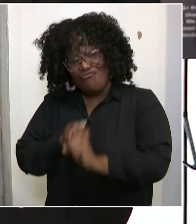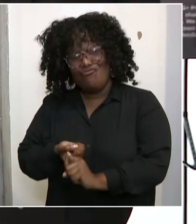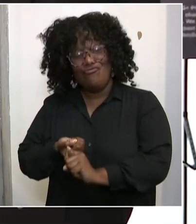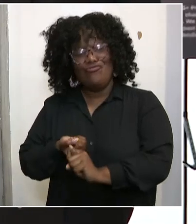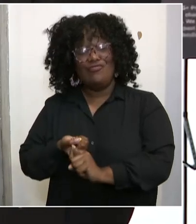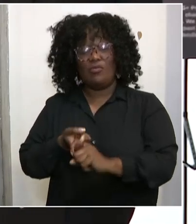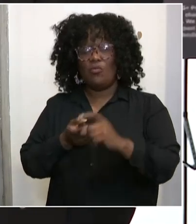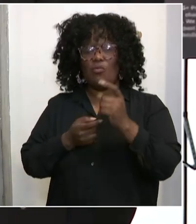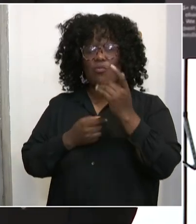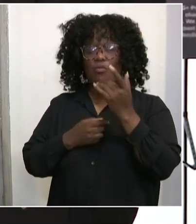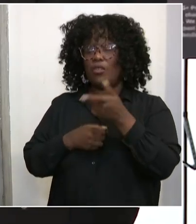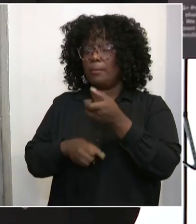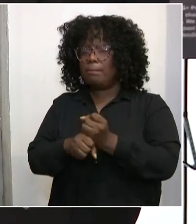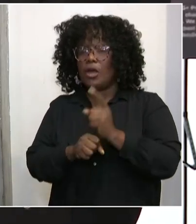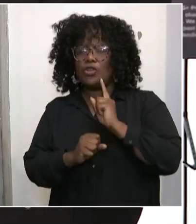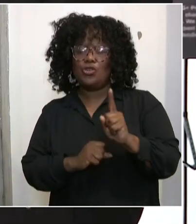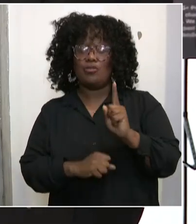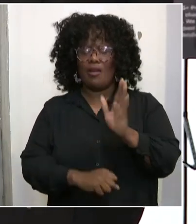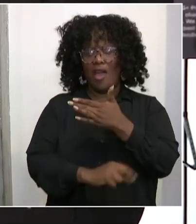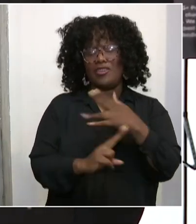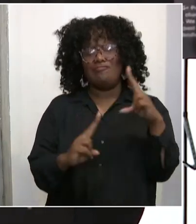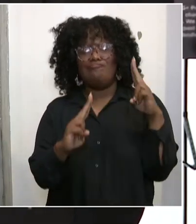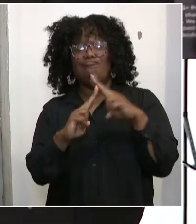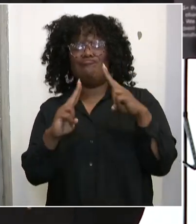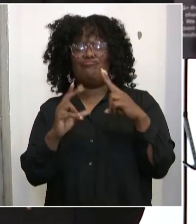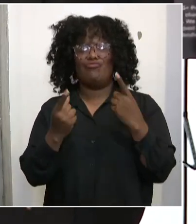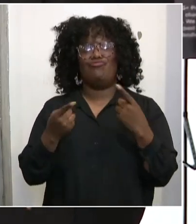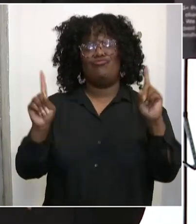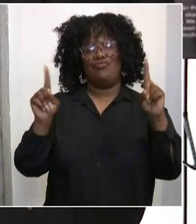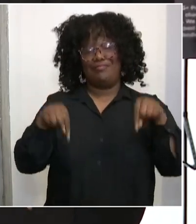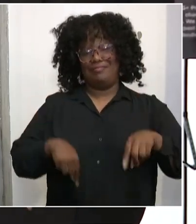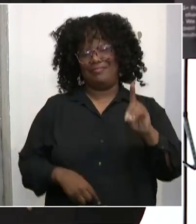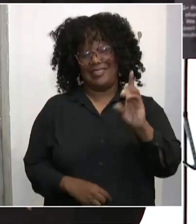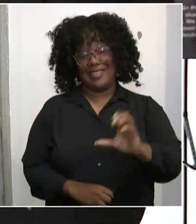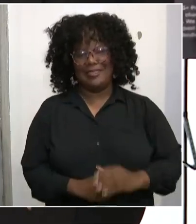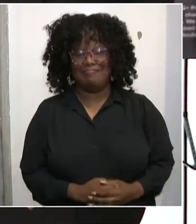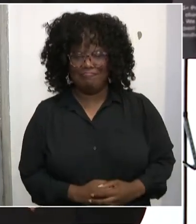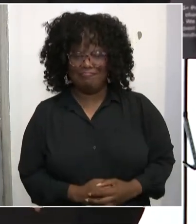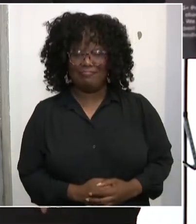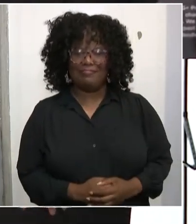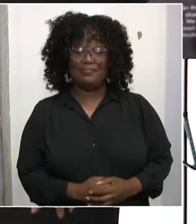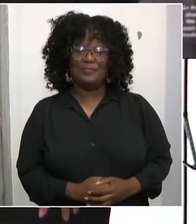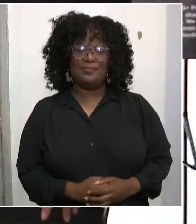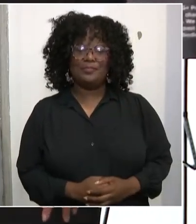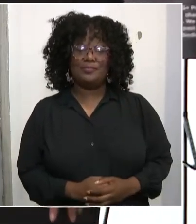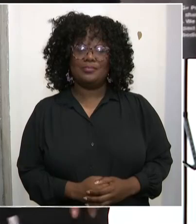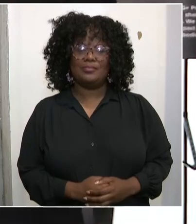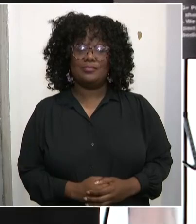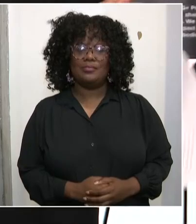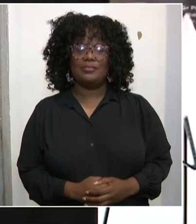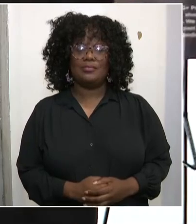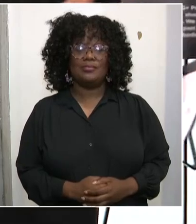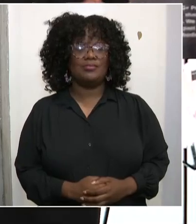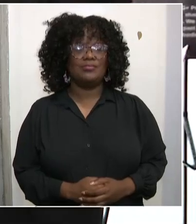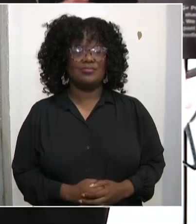to the city in large scale events including the Broccoli City Breezy Bowl. I don't know if Broccoli City is here. I see Marcus back there.